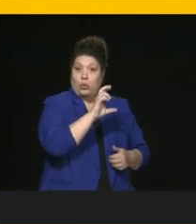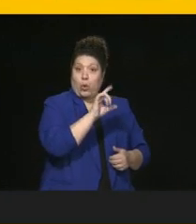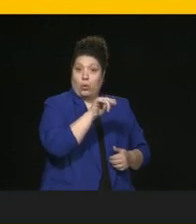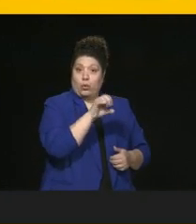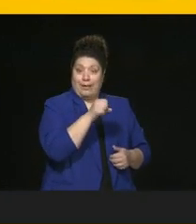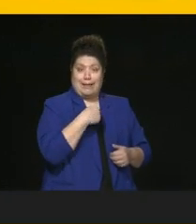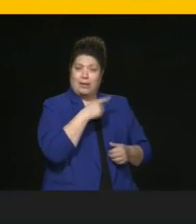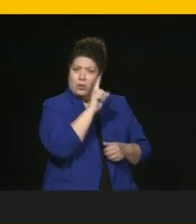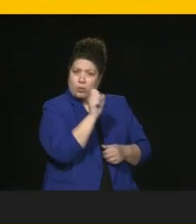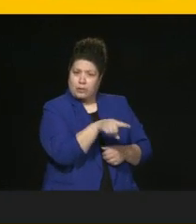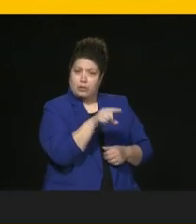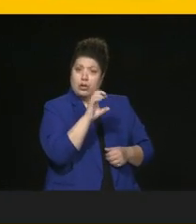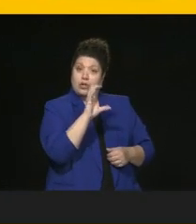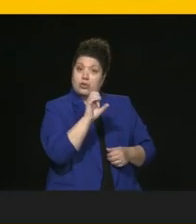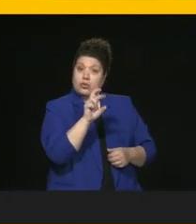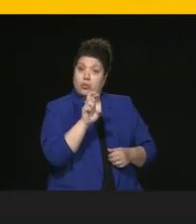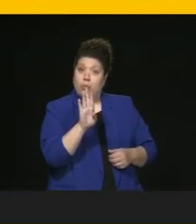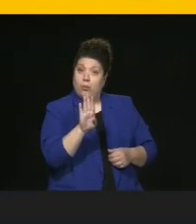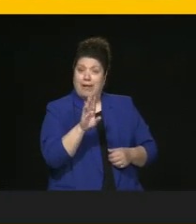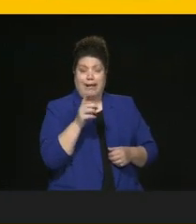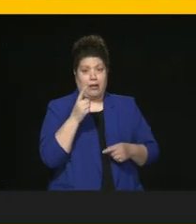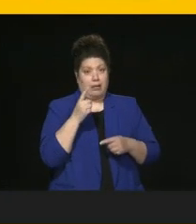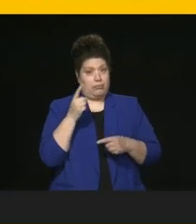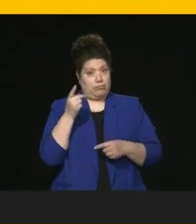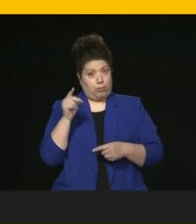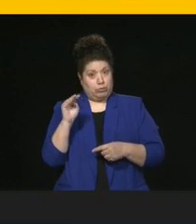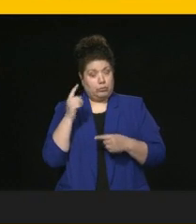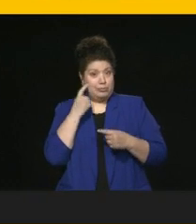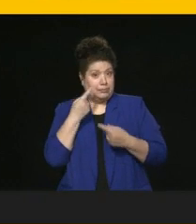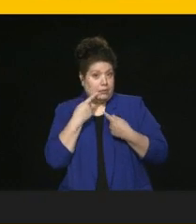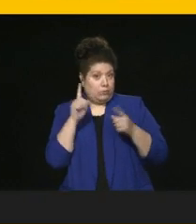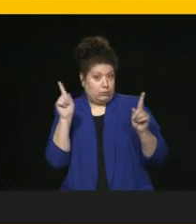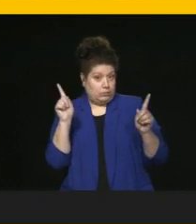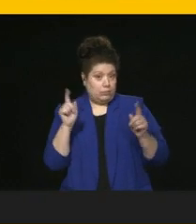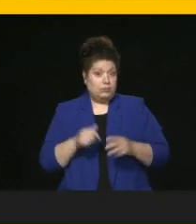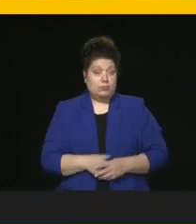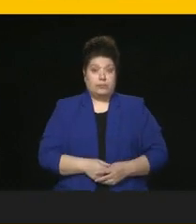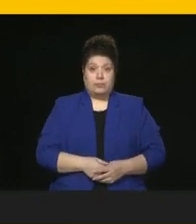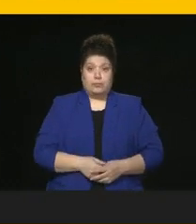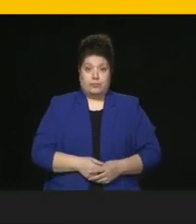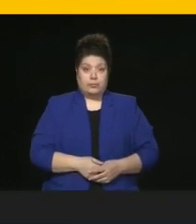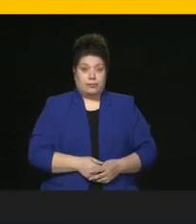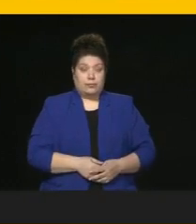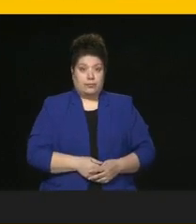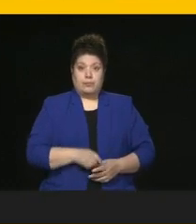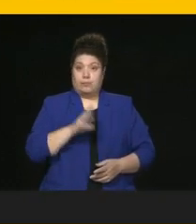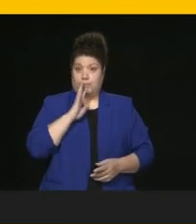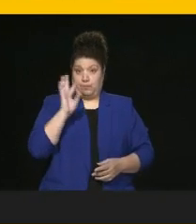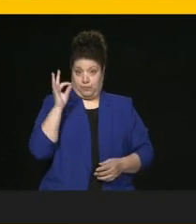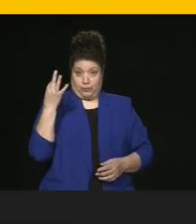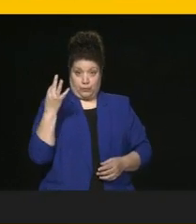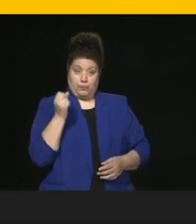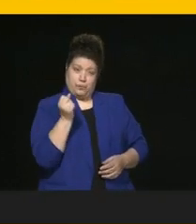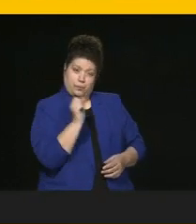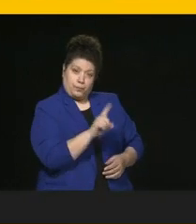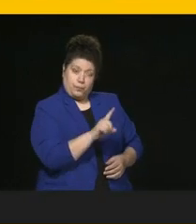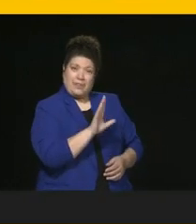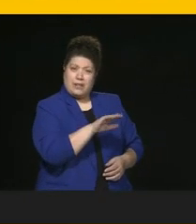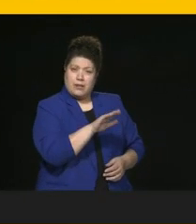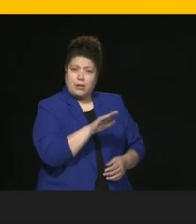JEAN-YVES DUCLOS, I HAVE A QUESTION ABOUT THE CERB AND THE ANNOUNCEMENTS.